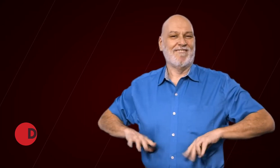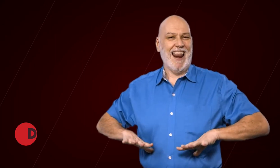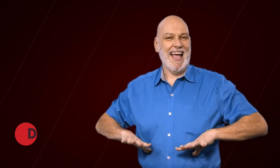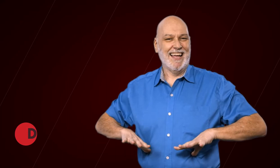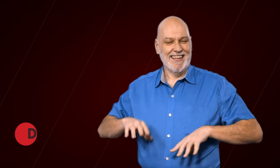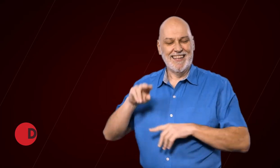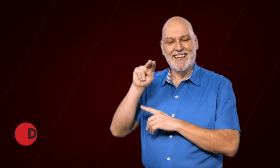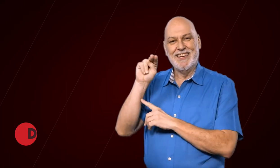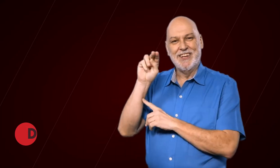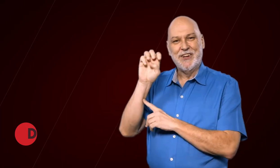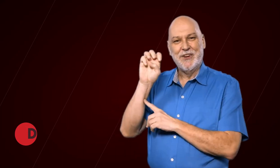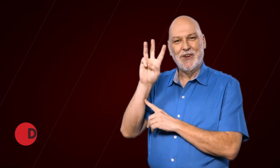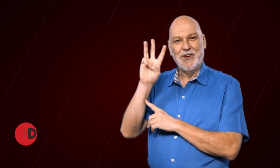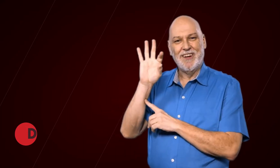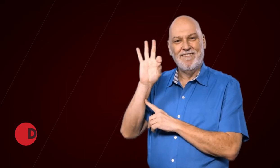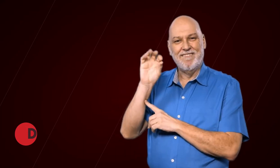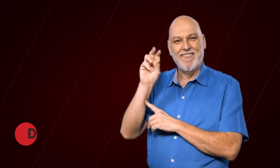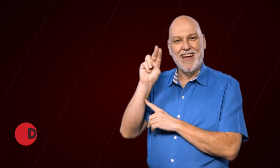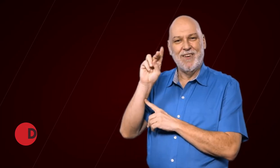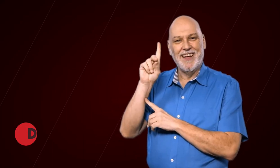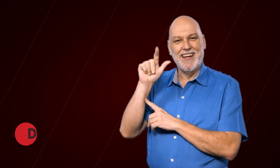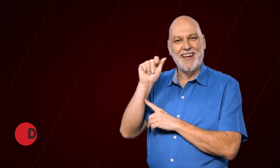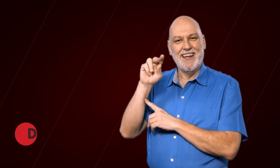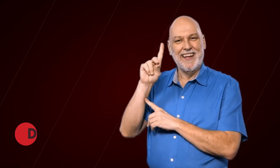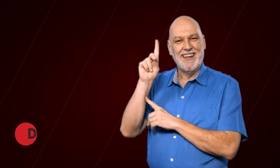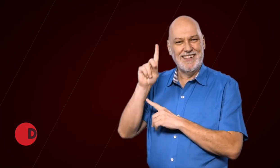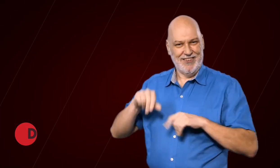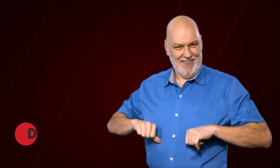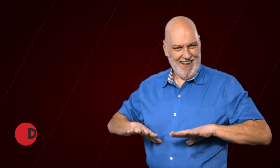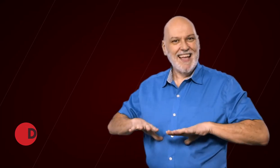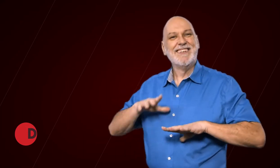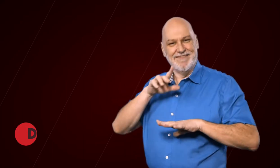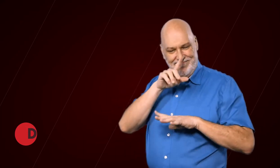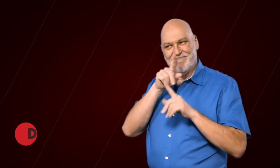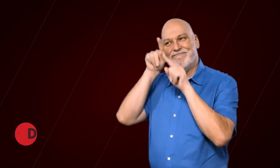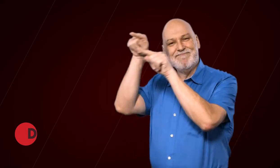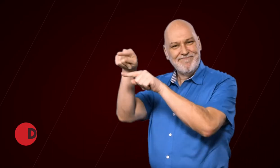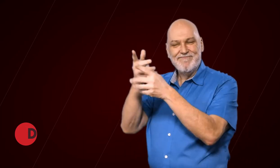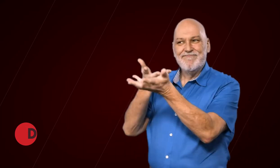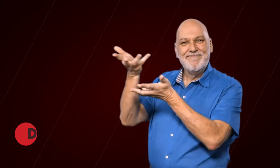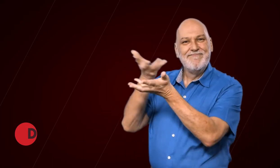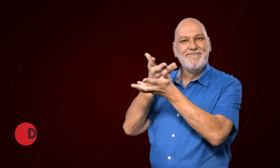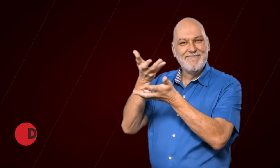has a report on Deaf services in Newfoundland.